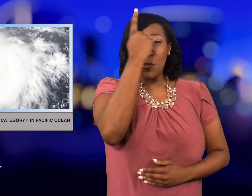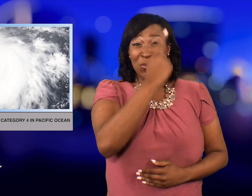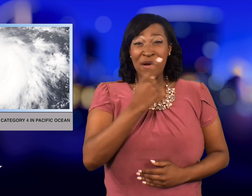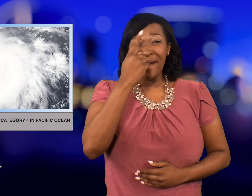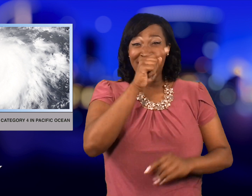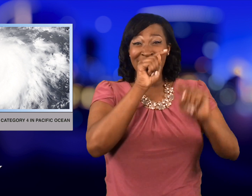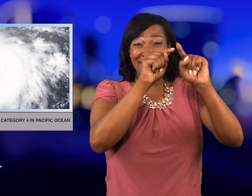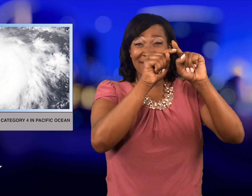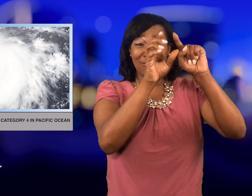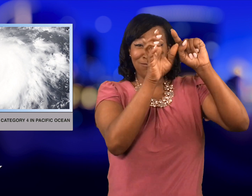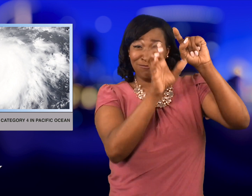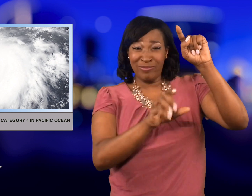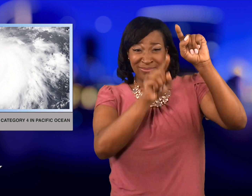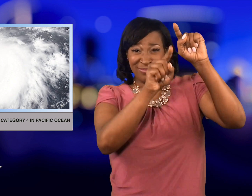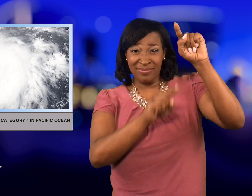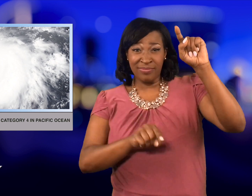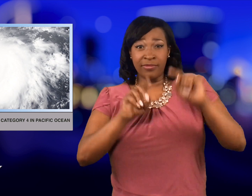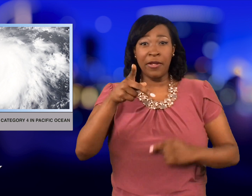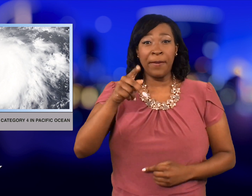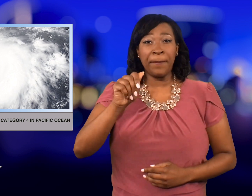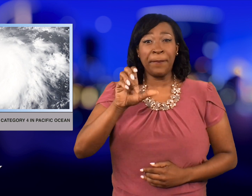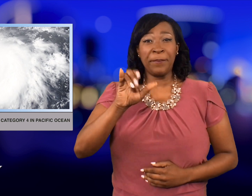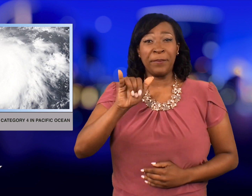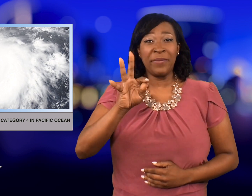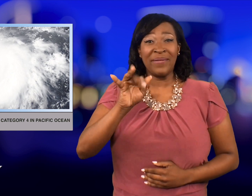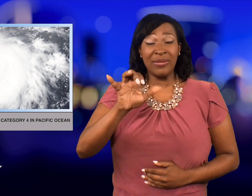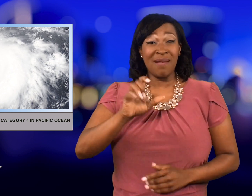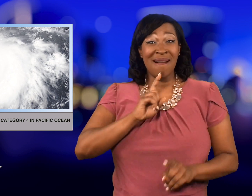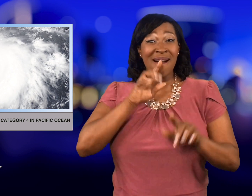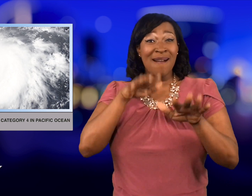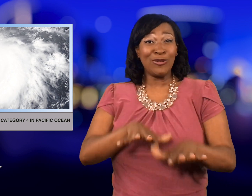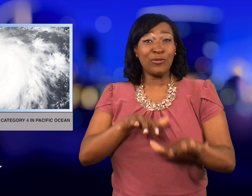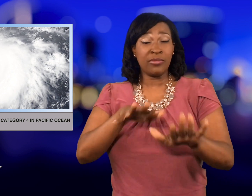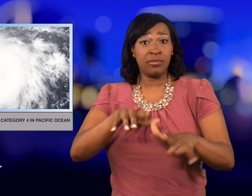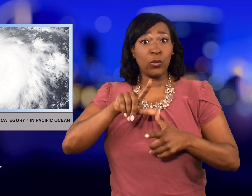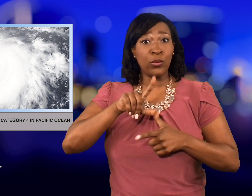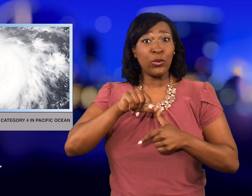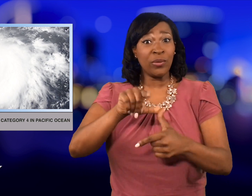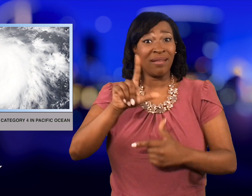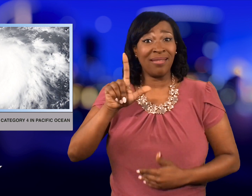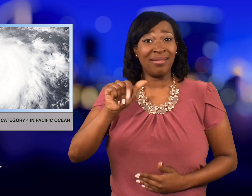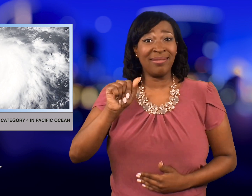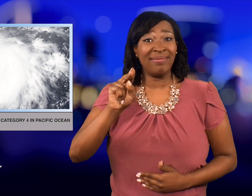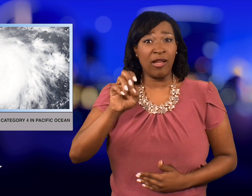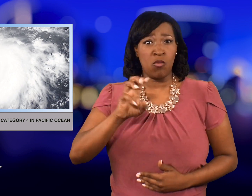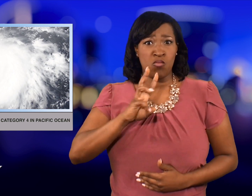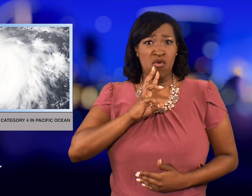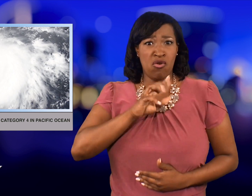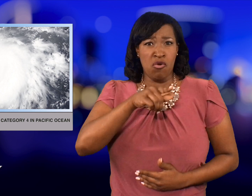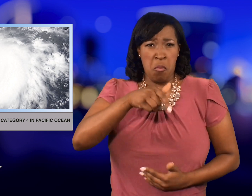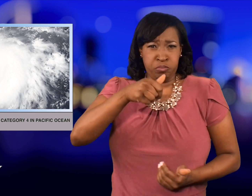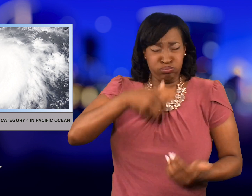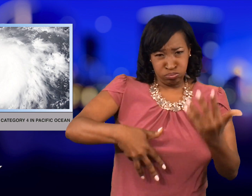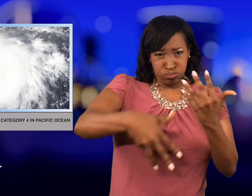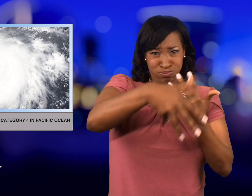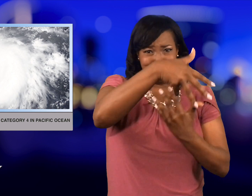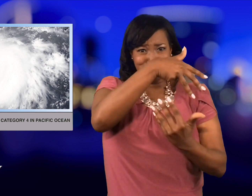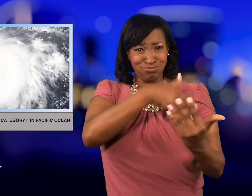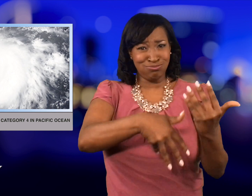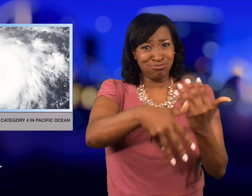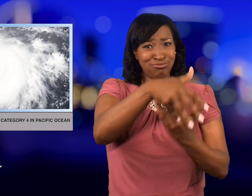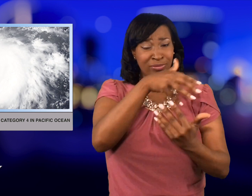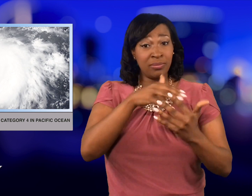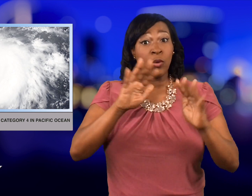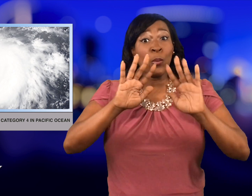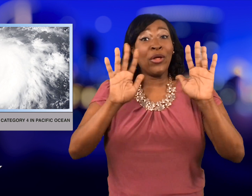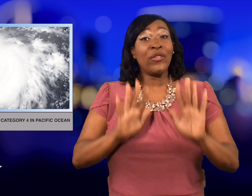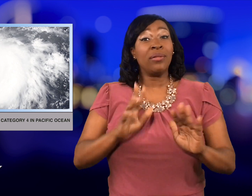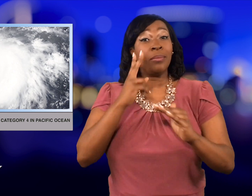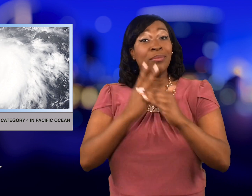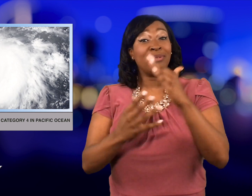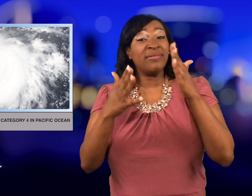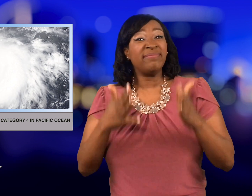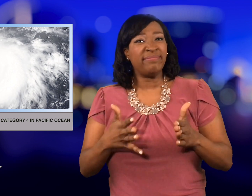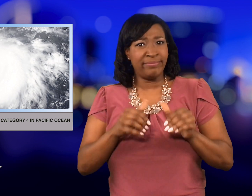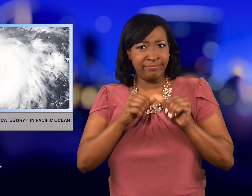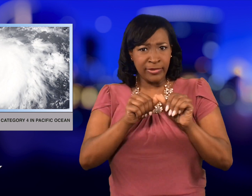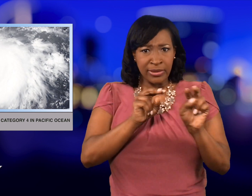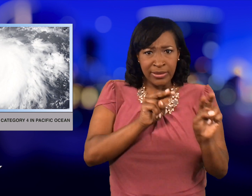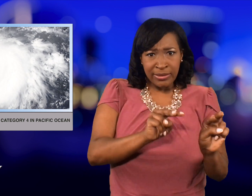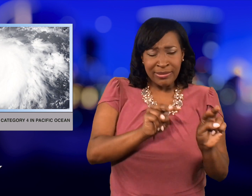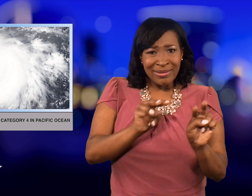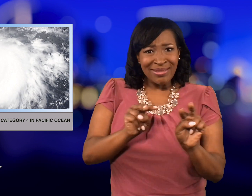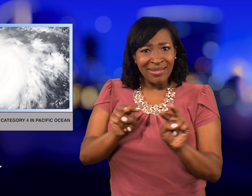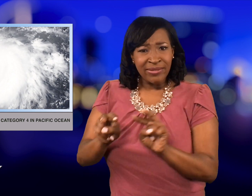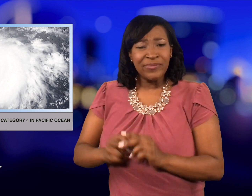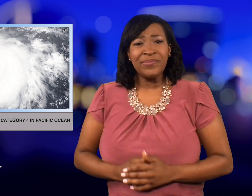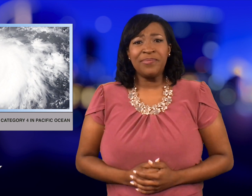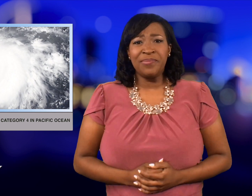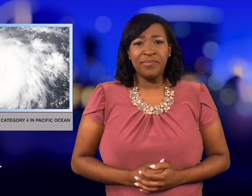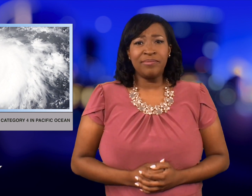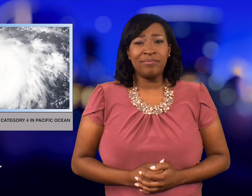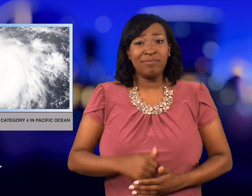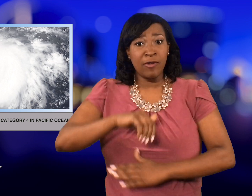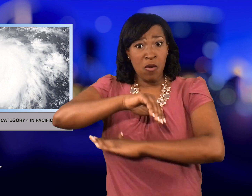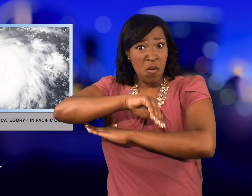Forecasters in Hawaii are keeping close tabs on Hurricane Lane churning in the Pacific Ocean.